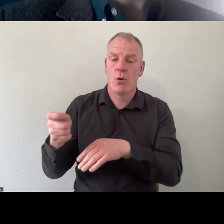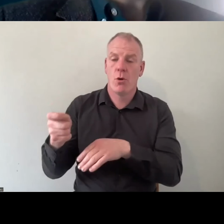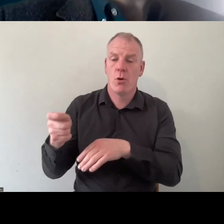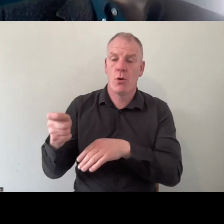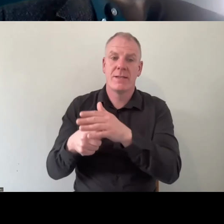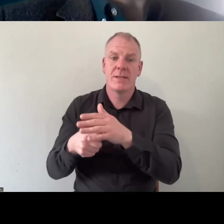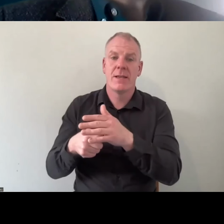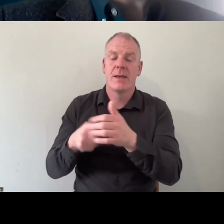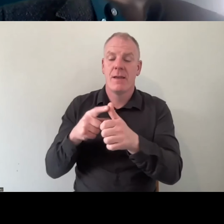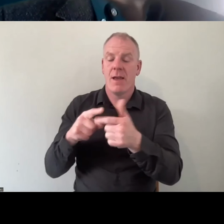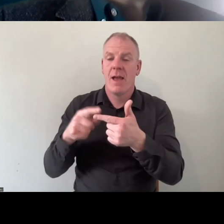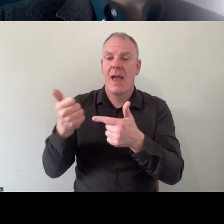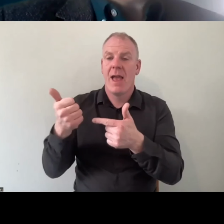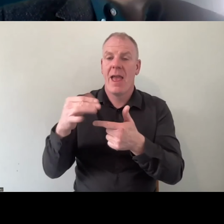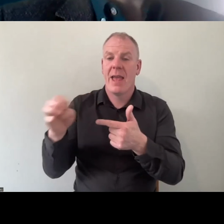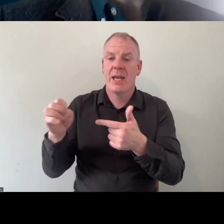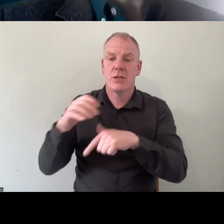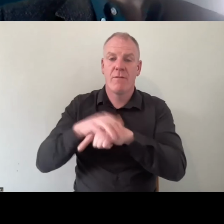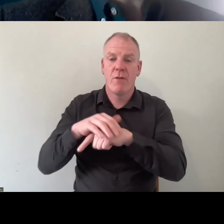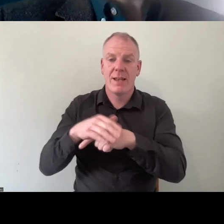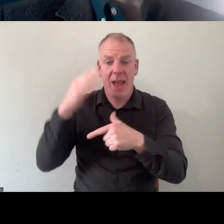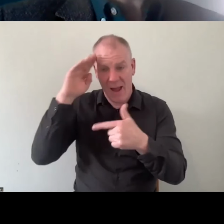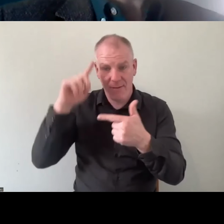and the Green-Schools initiative.